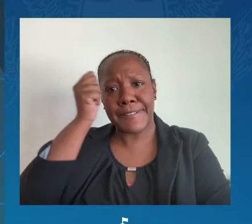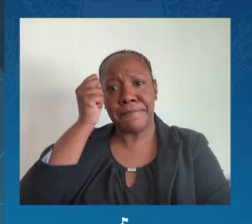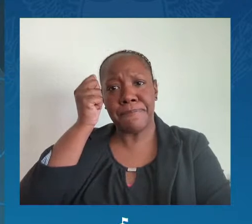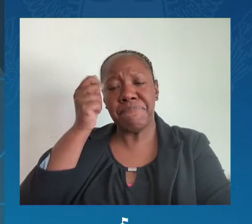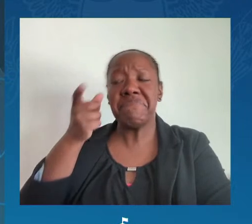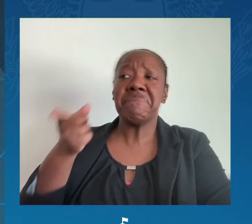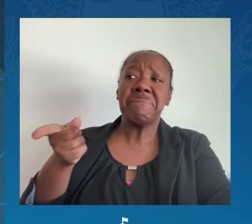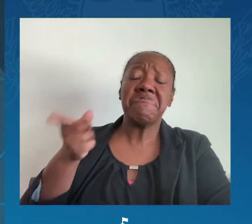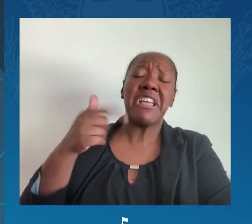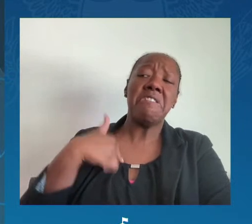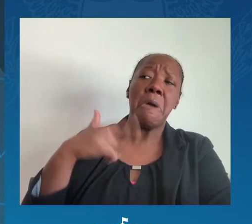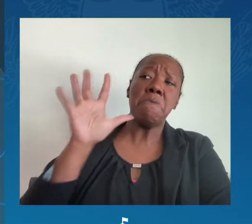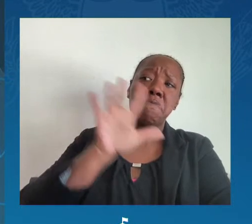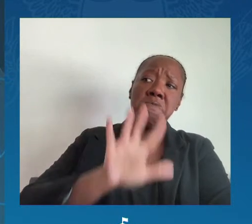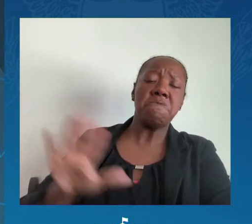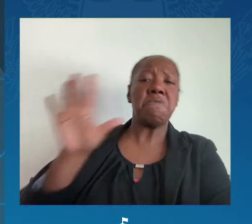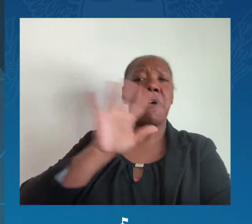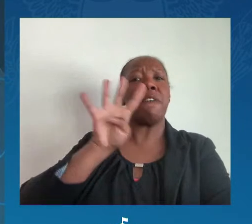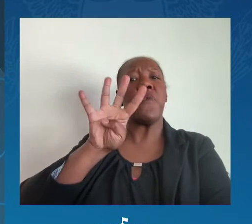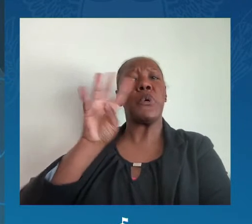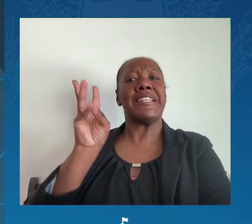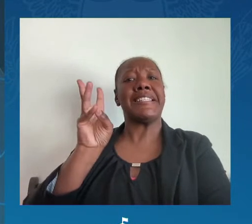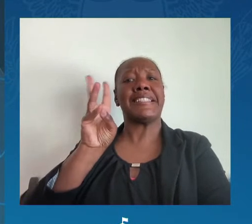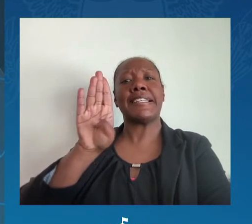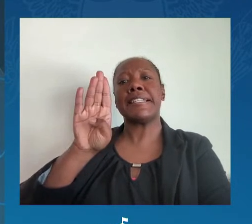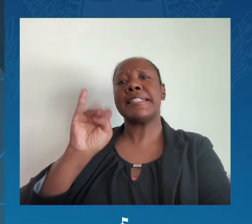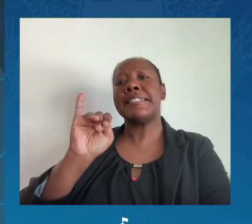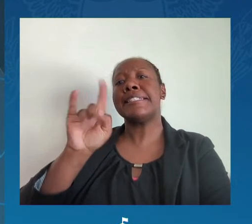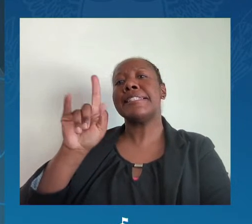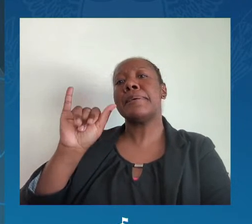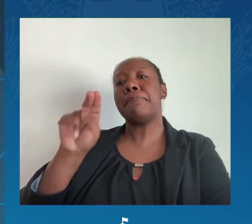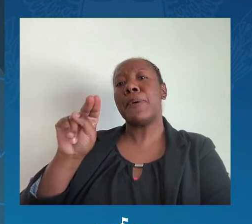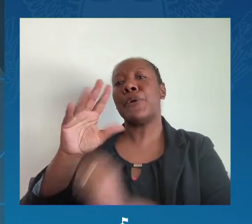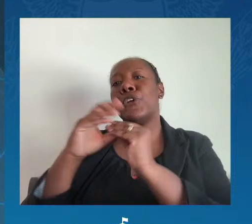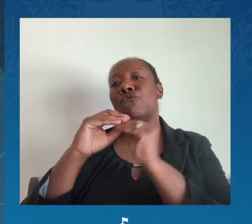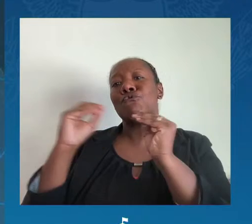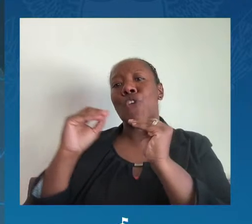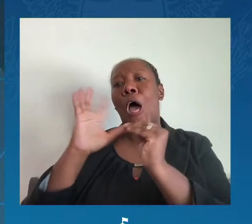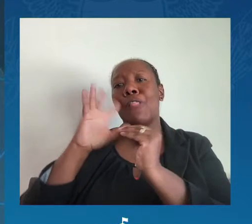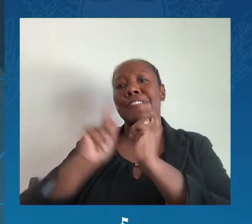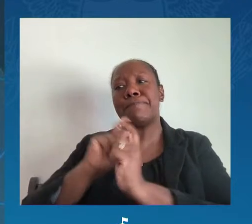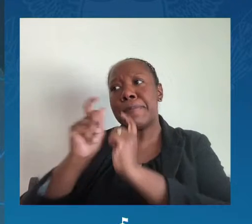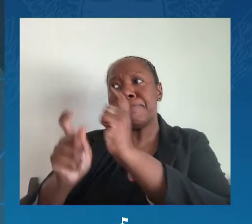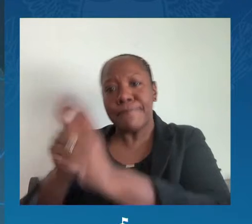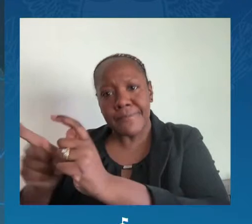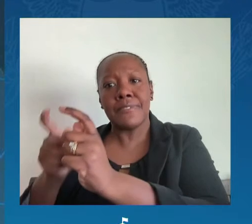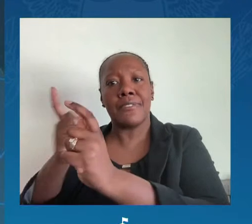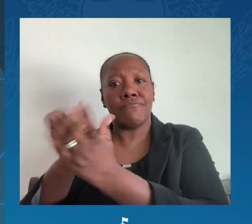contributed $46 billion in remittances to Africa. And beyond the economic contributions